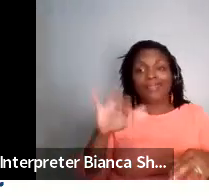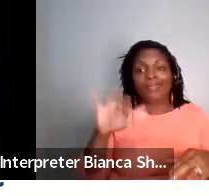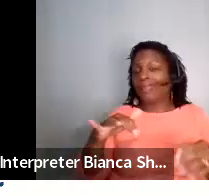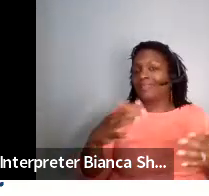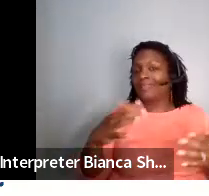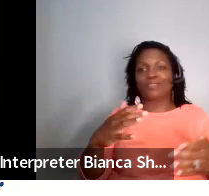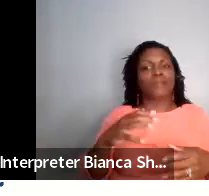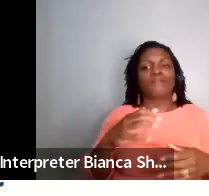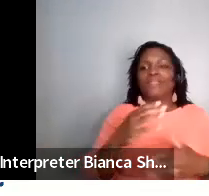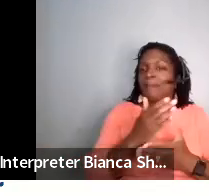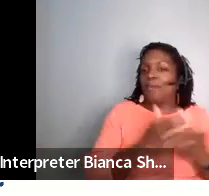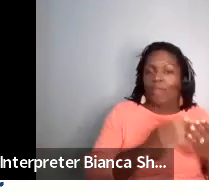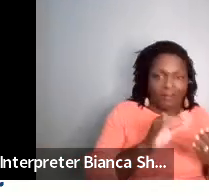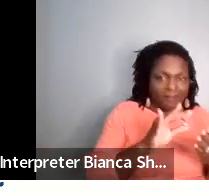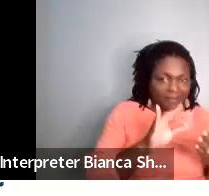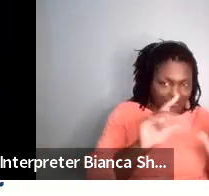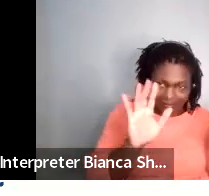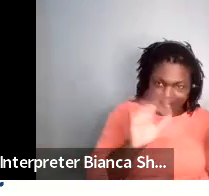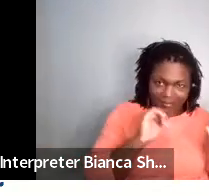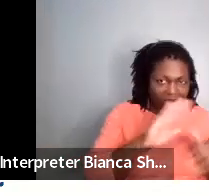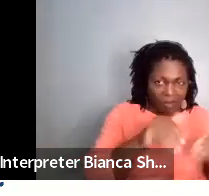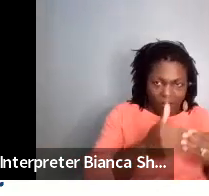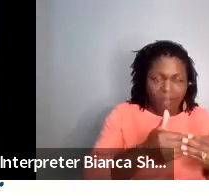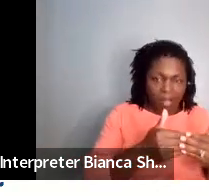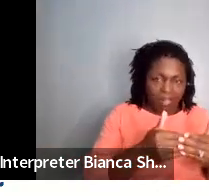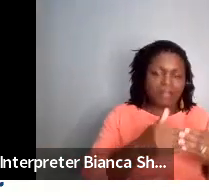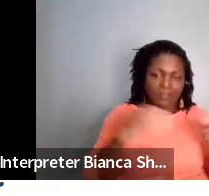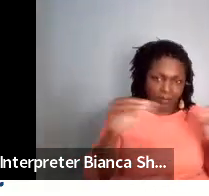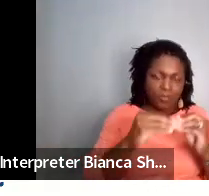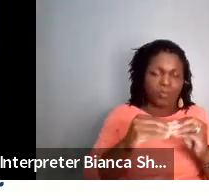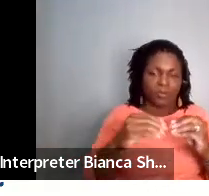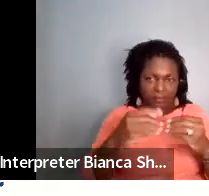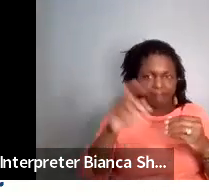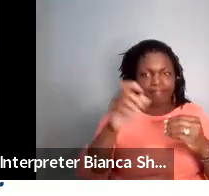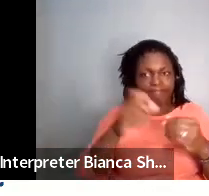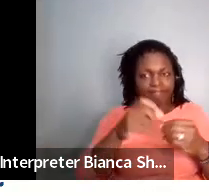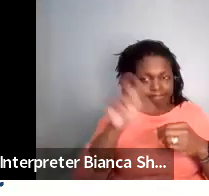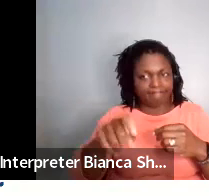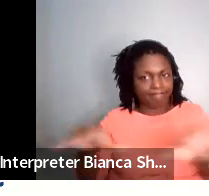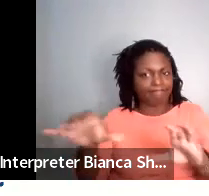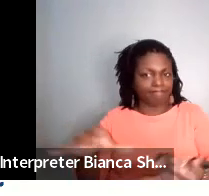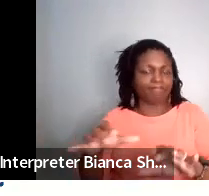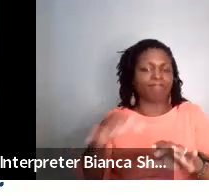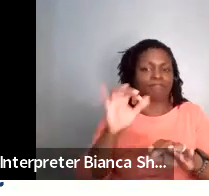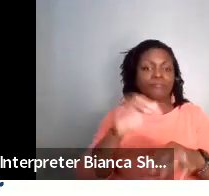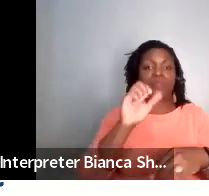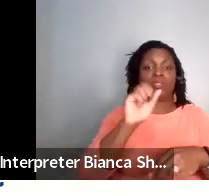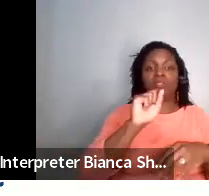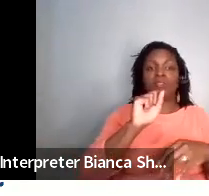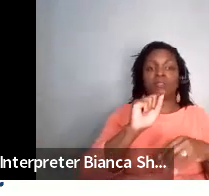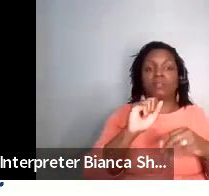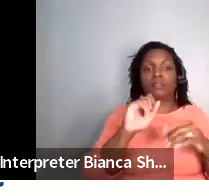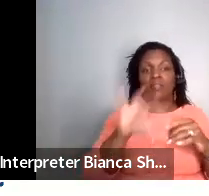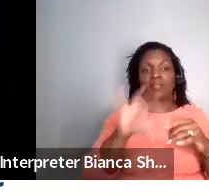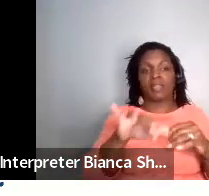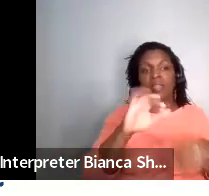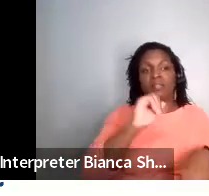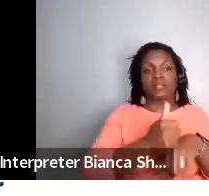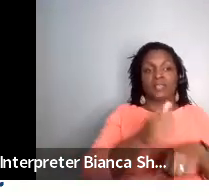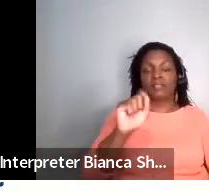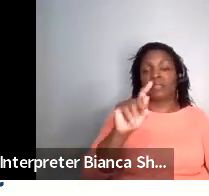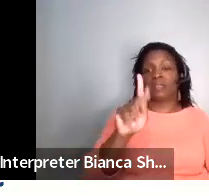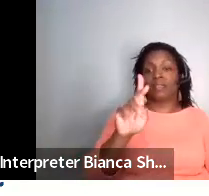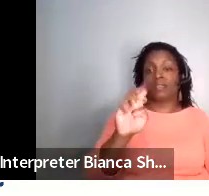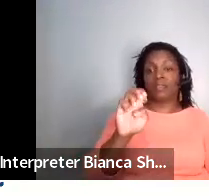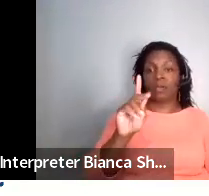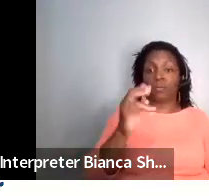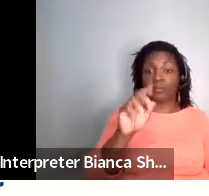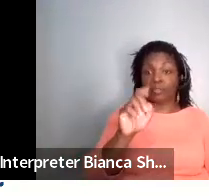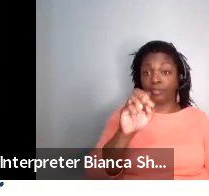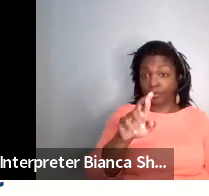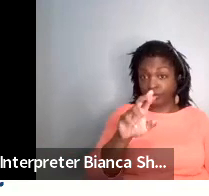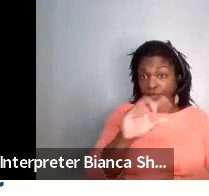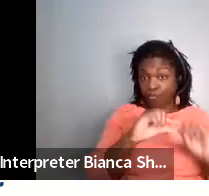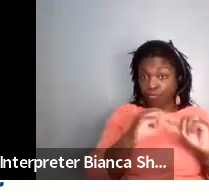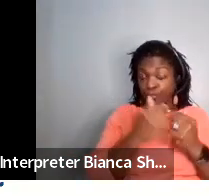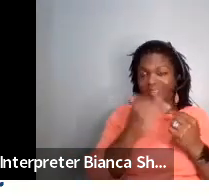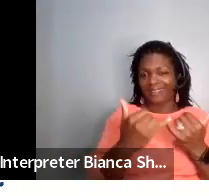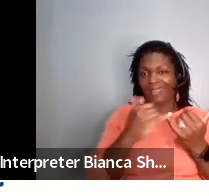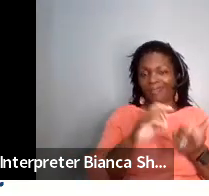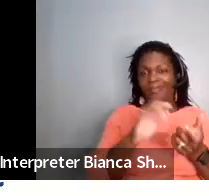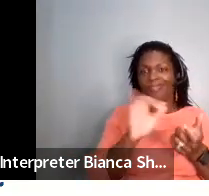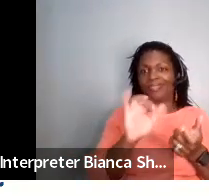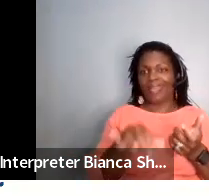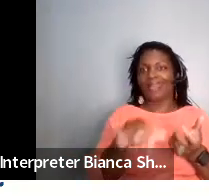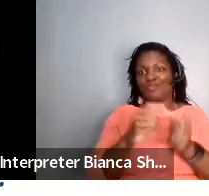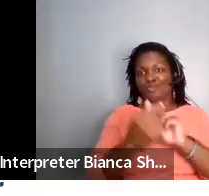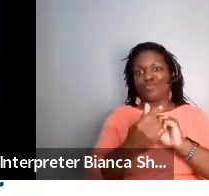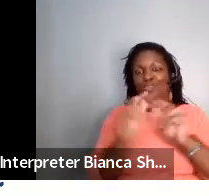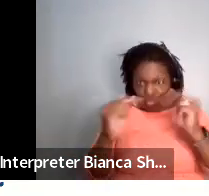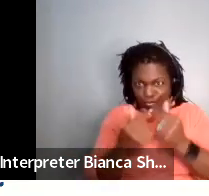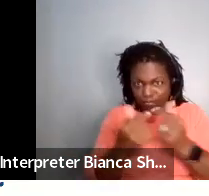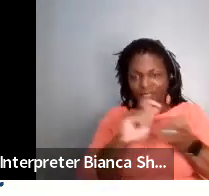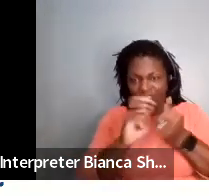Continuum for Louisiana. So we, the Stakeholder work group that was established for 9, 8, 8 transformed into the work group that was helping to develop the crisis response system and new prices services in